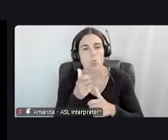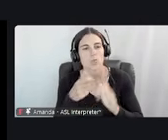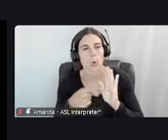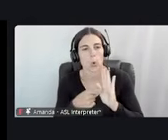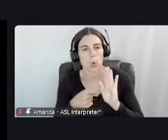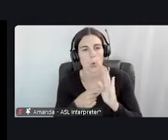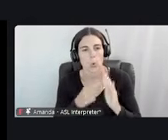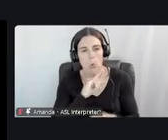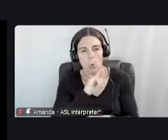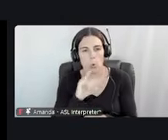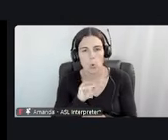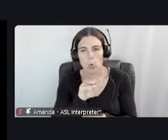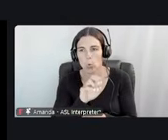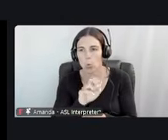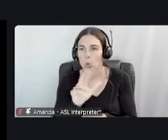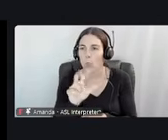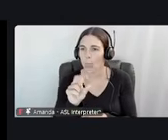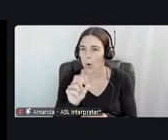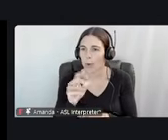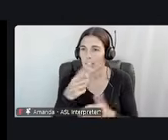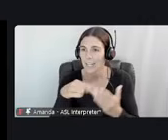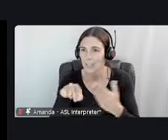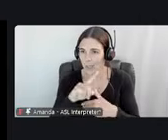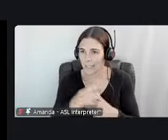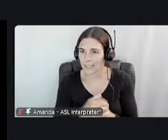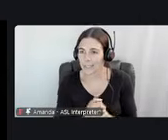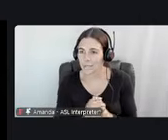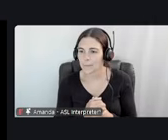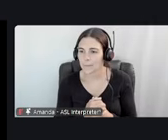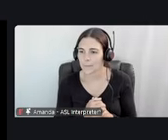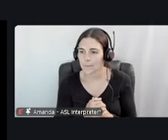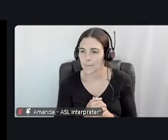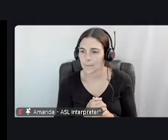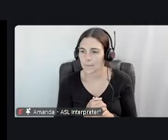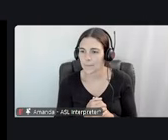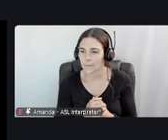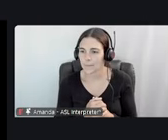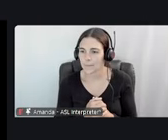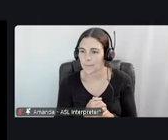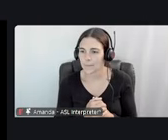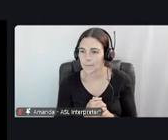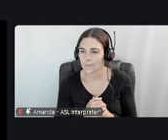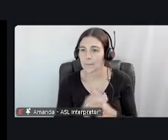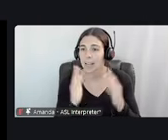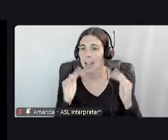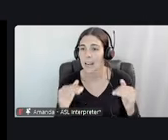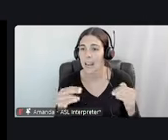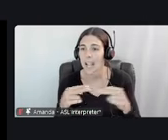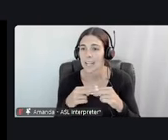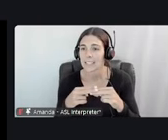um here next next week. All right. Next slide. And this is just ways to stay connected. We're